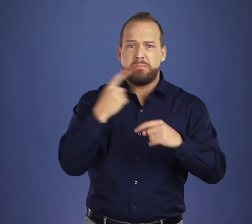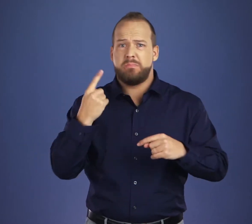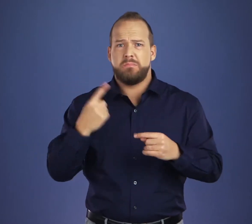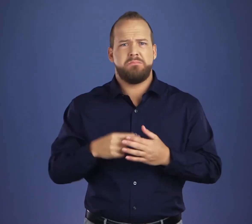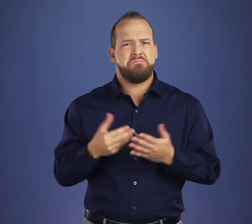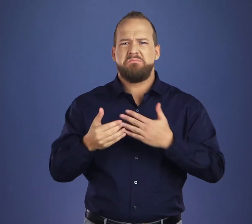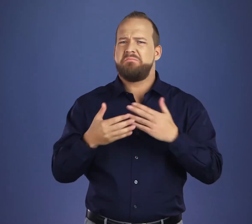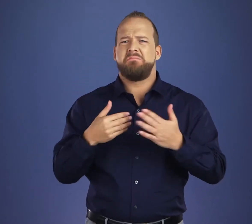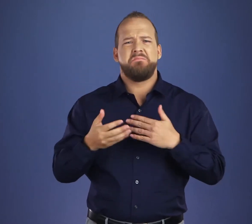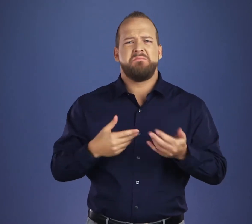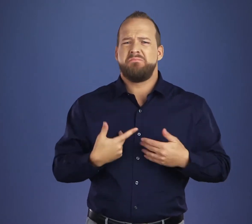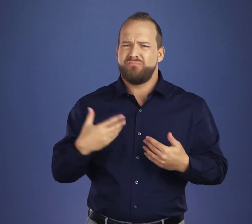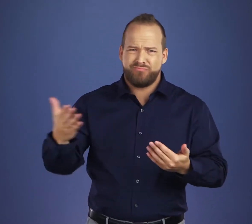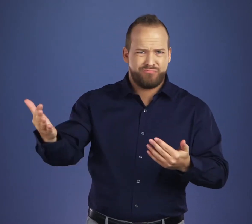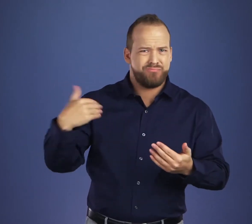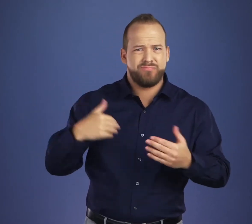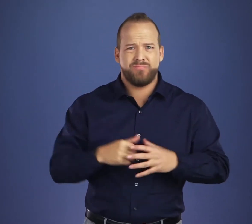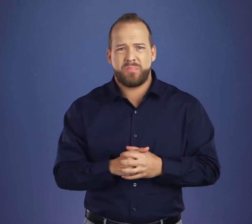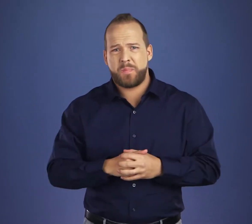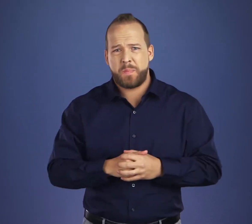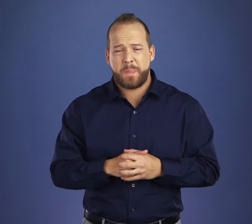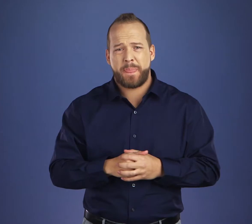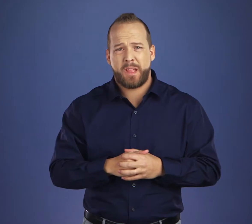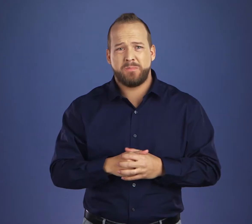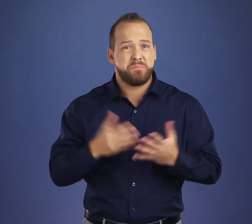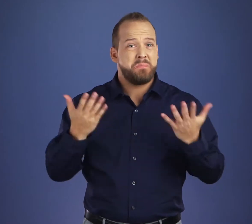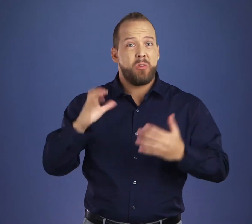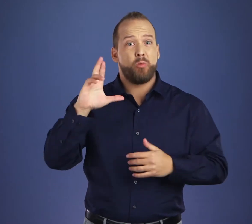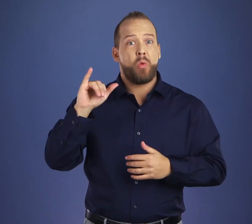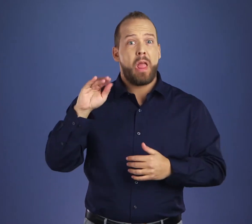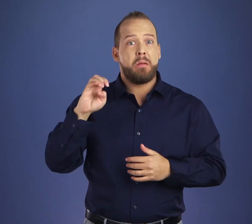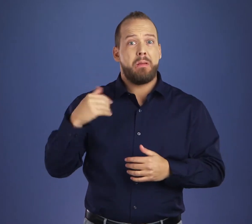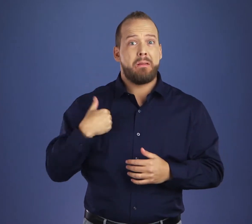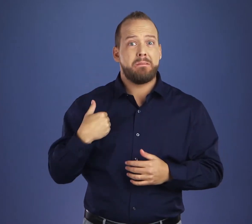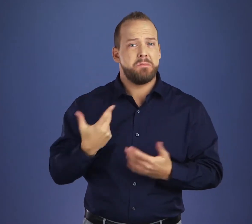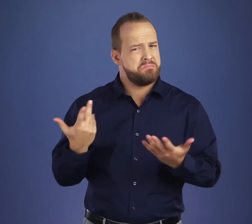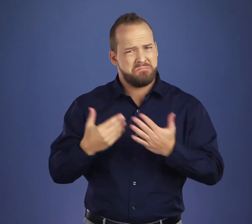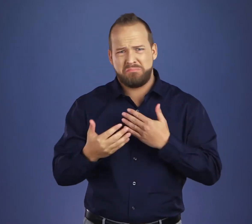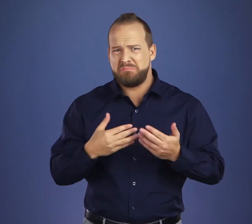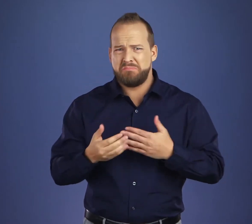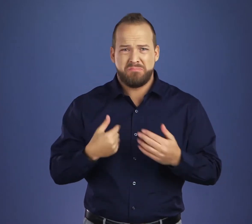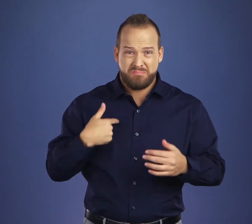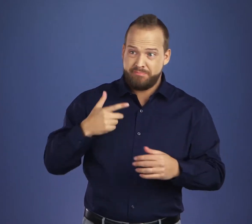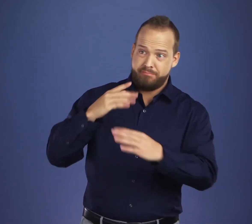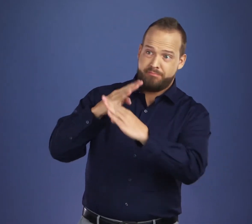No matter who you are, no matter how low you’ve gone, no matter how grave your emotional complications —